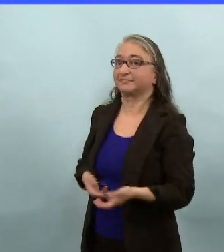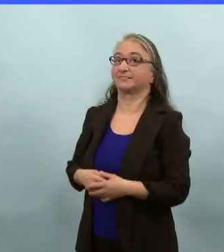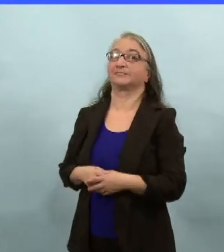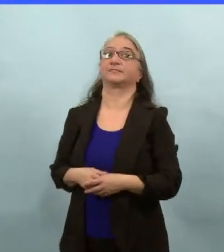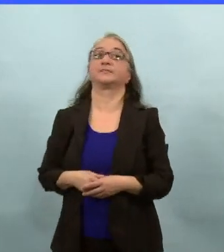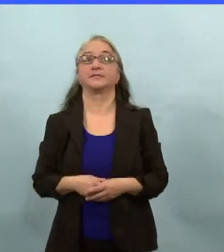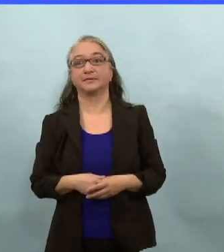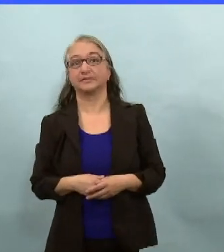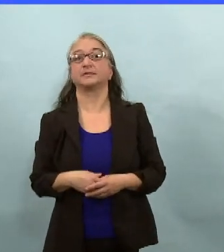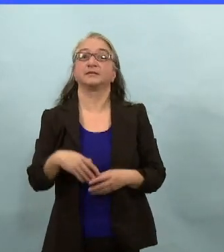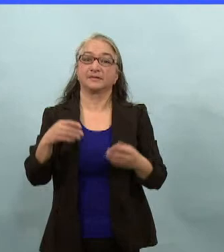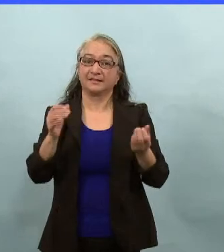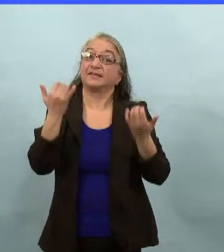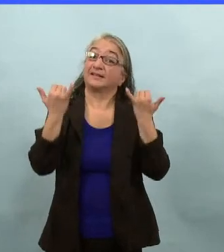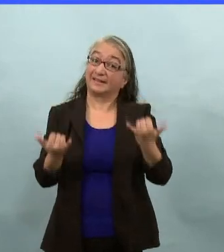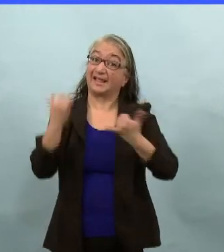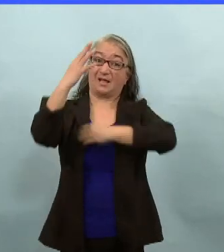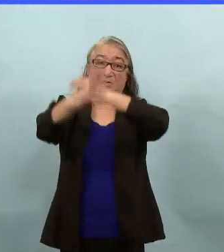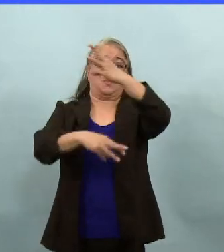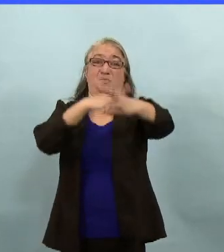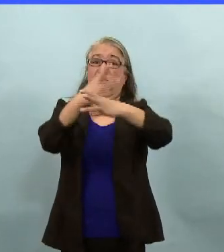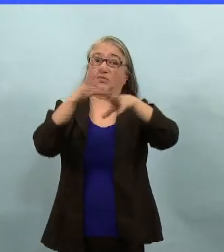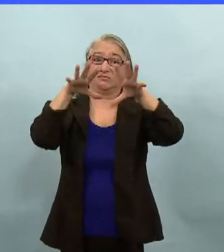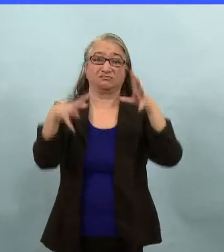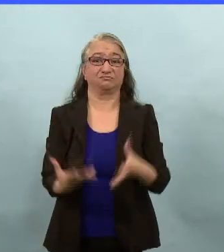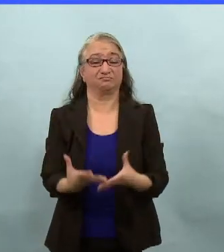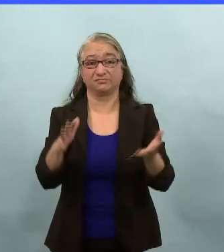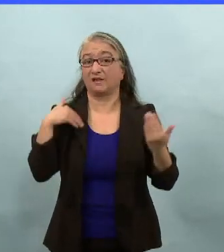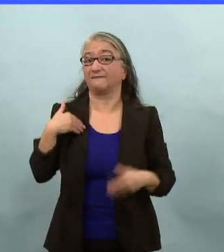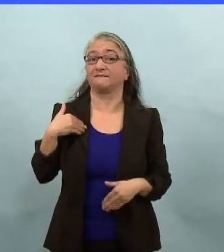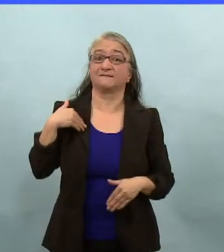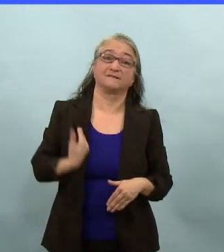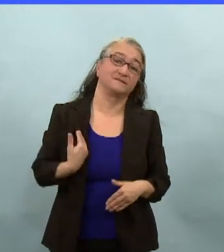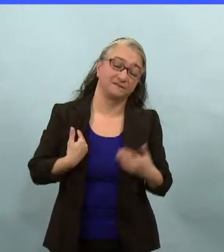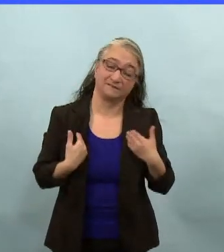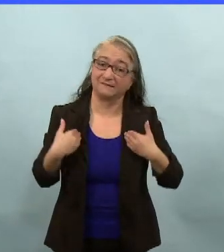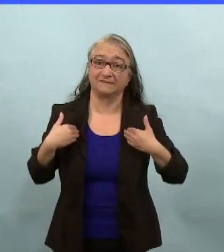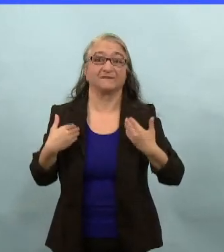this is nothing that's of course unique to manitoba but you know again i think the